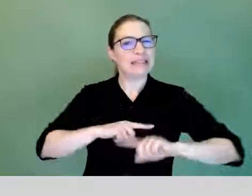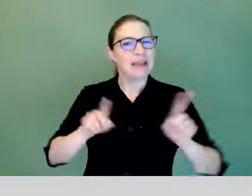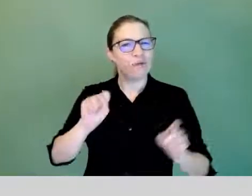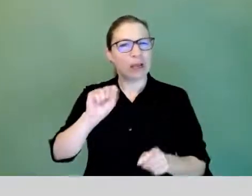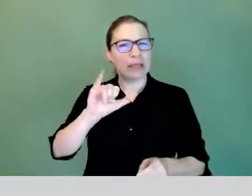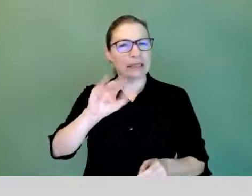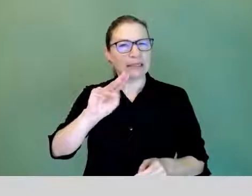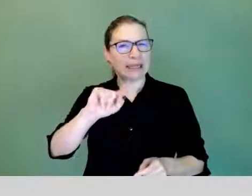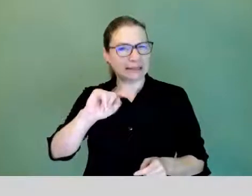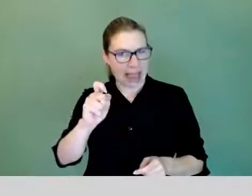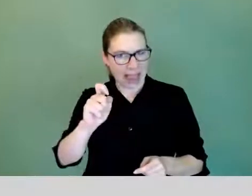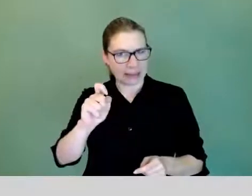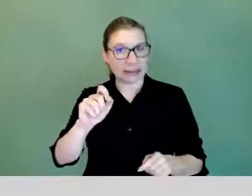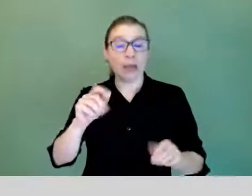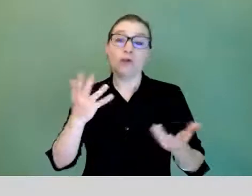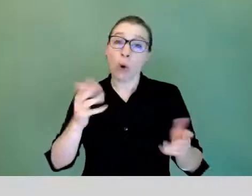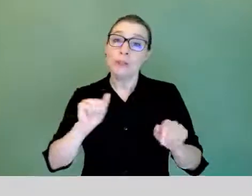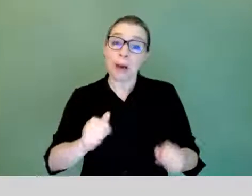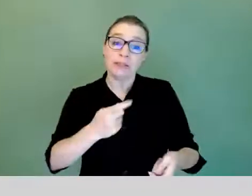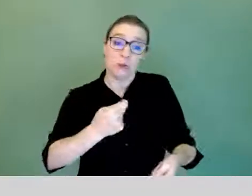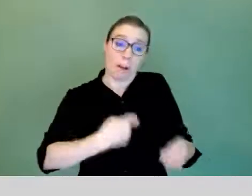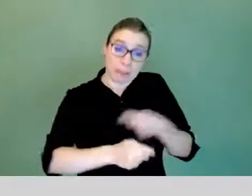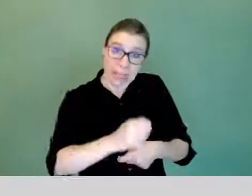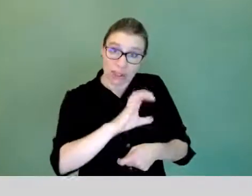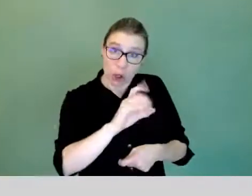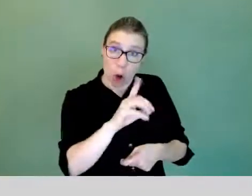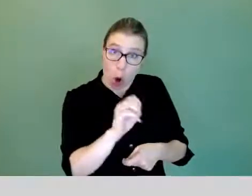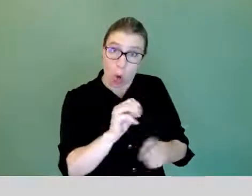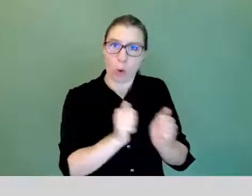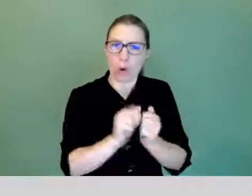where it is possible to replace this code with the variables.